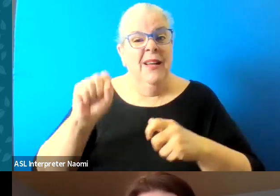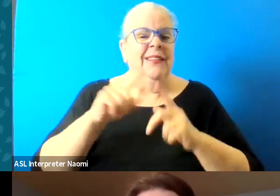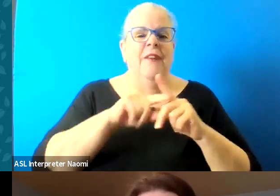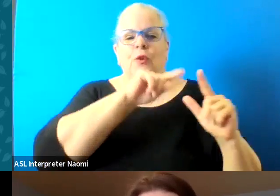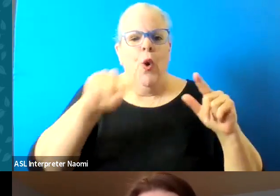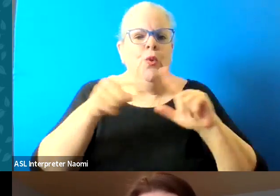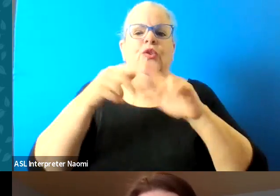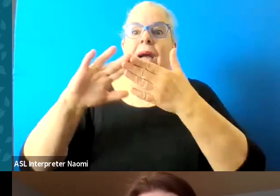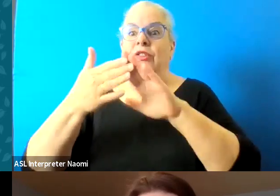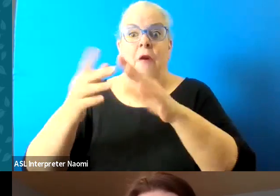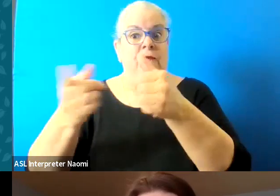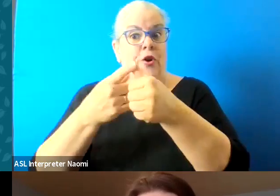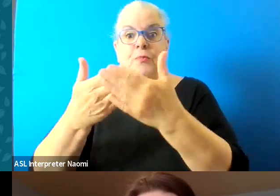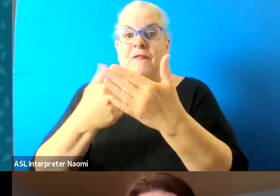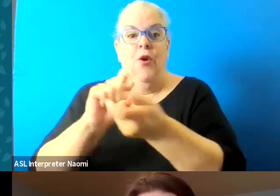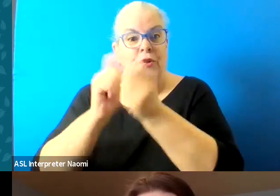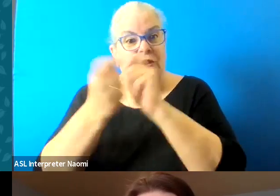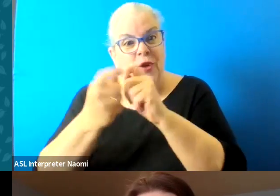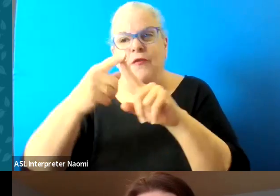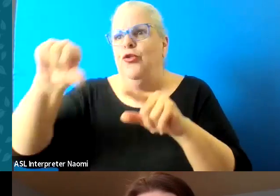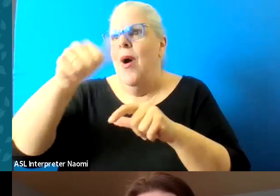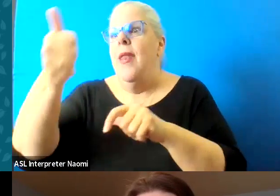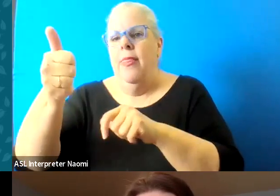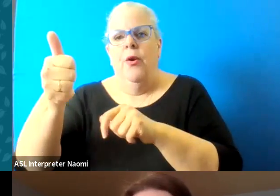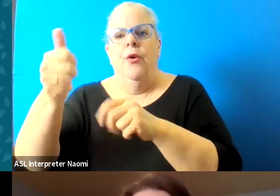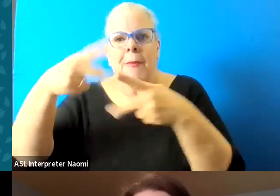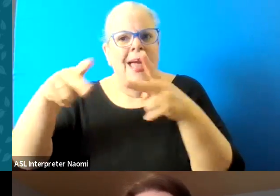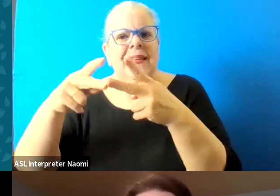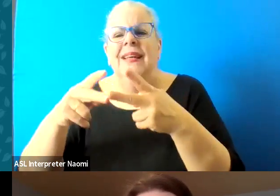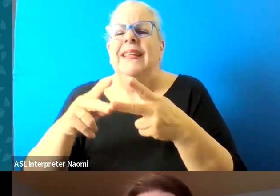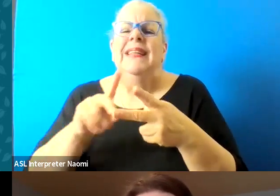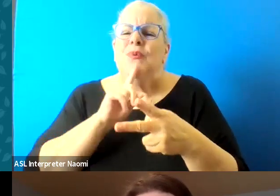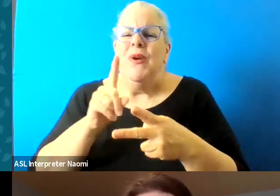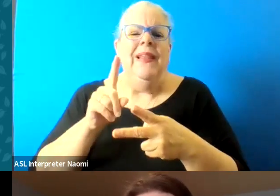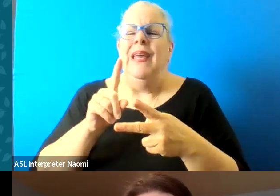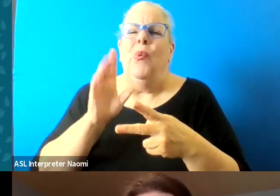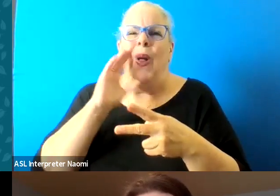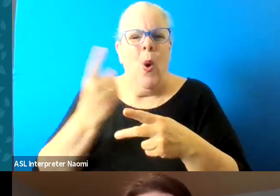before you can transfer to another place, it's just gonna keep being a system